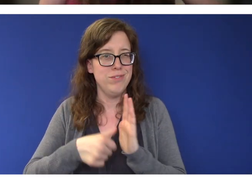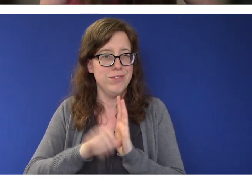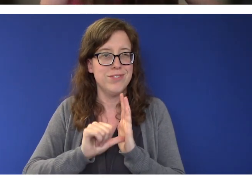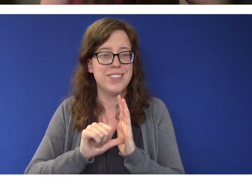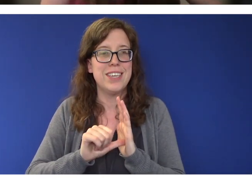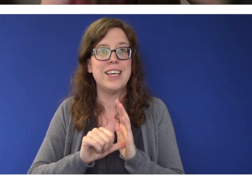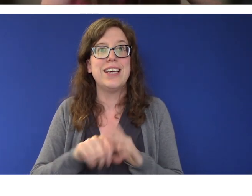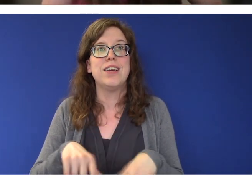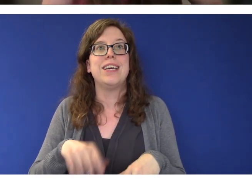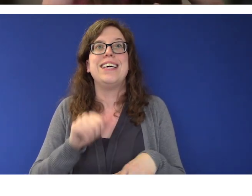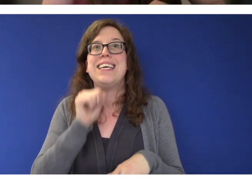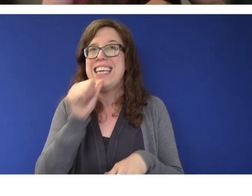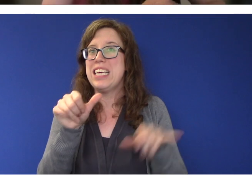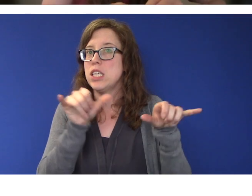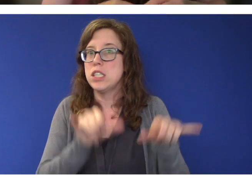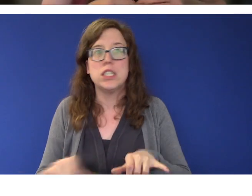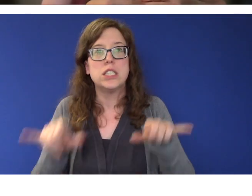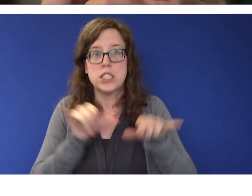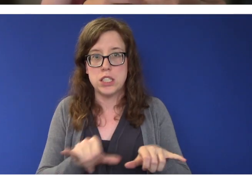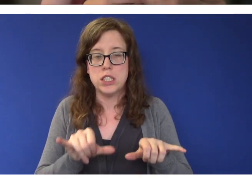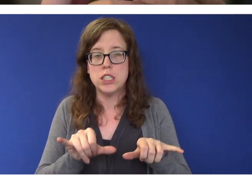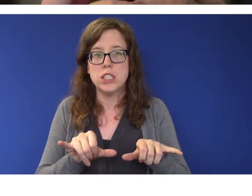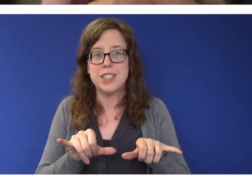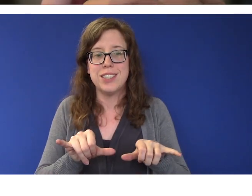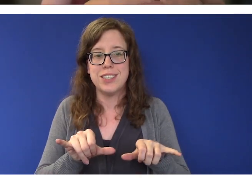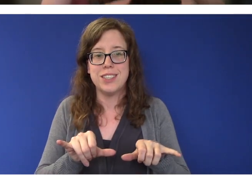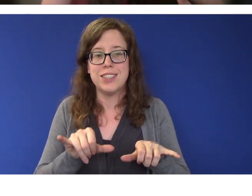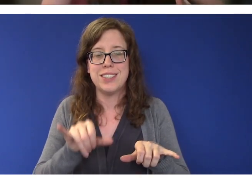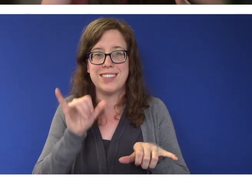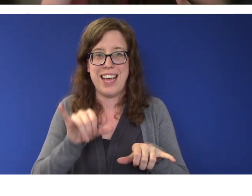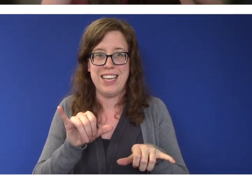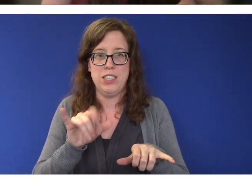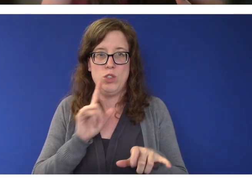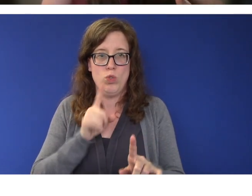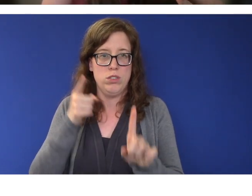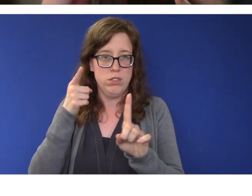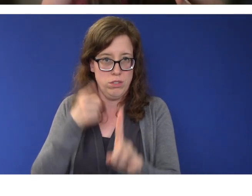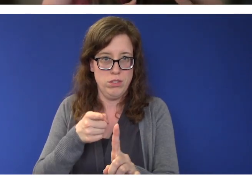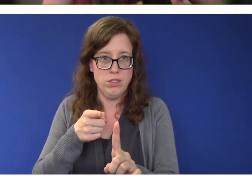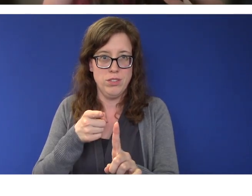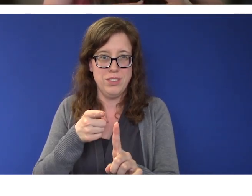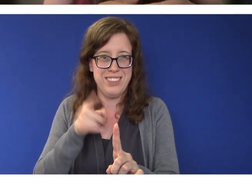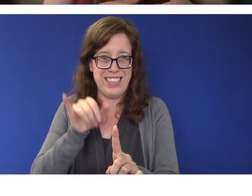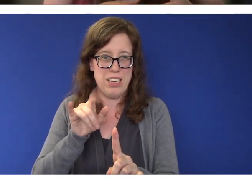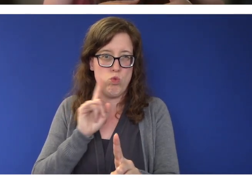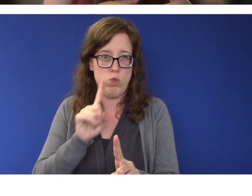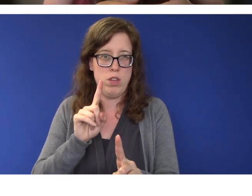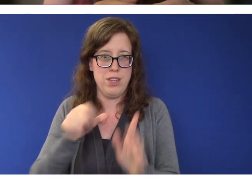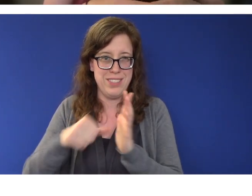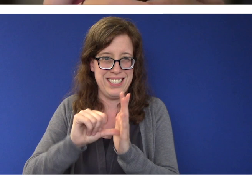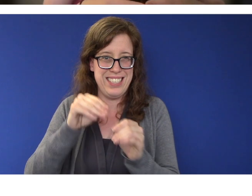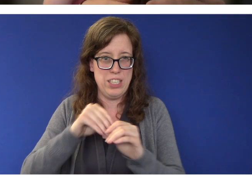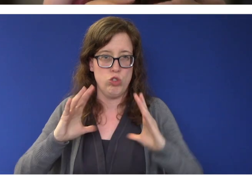consistent aspect of CHARGE. Again, I just want to stress that every individual with CHARGE Syndrome